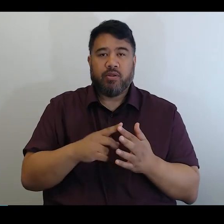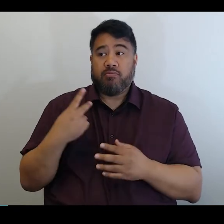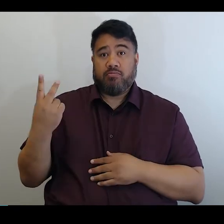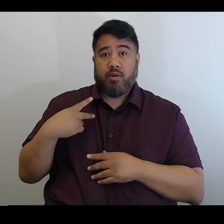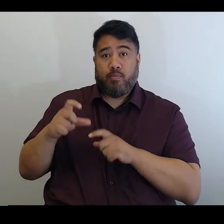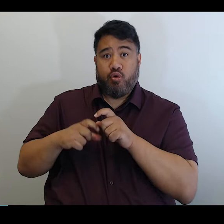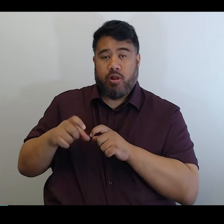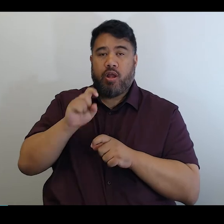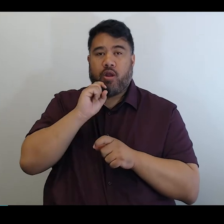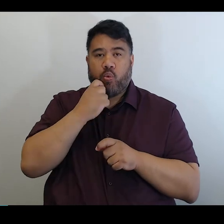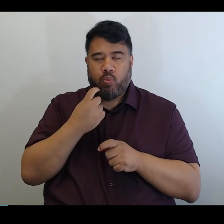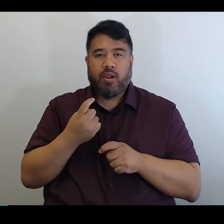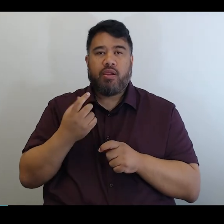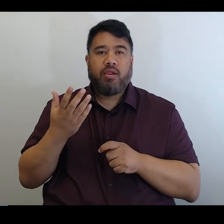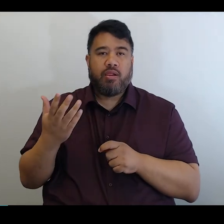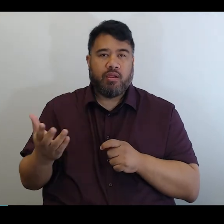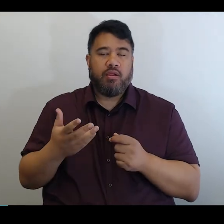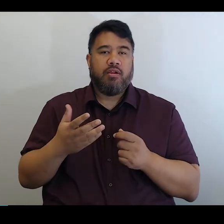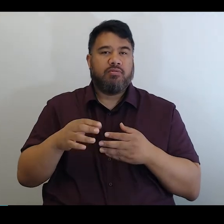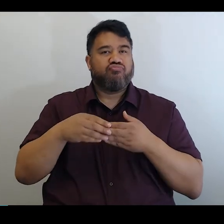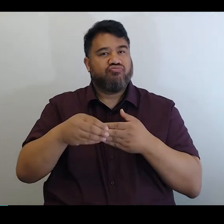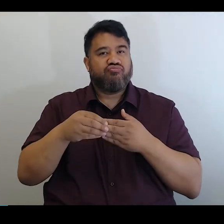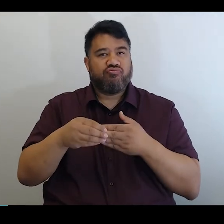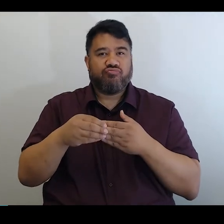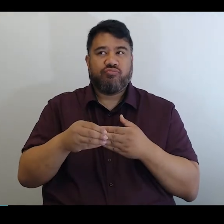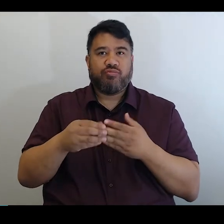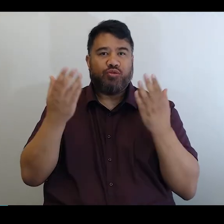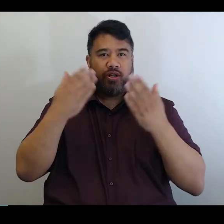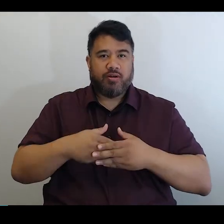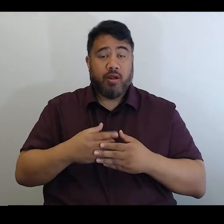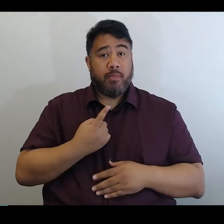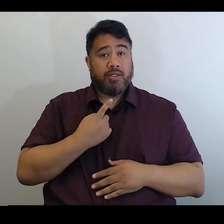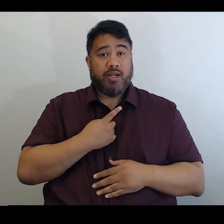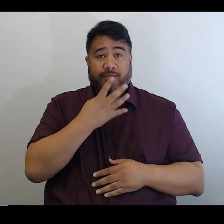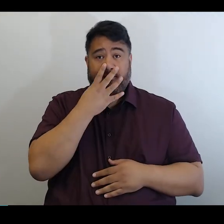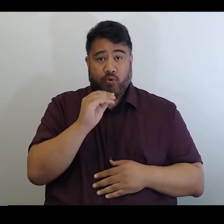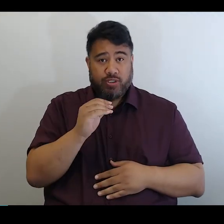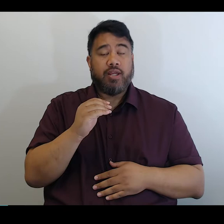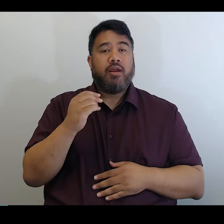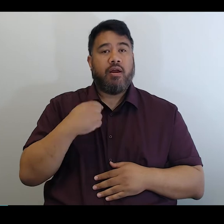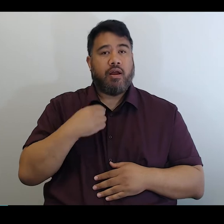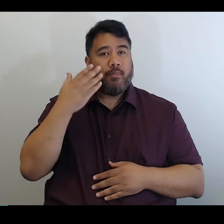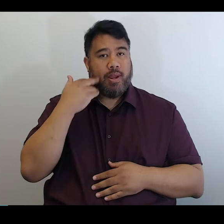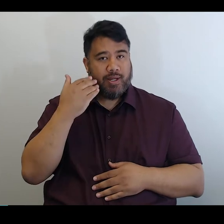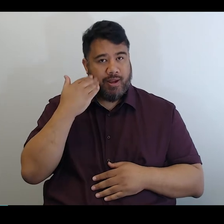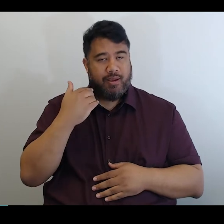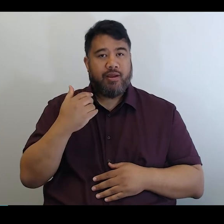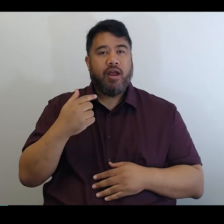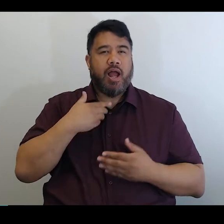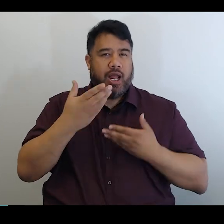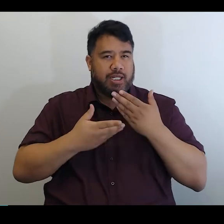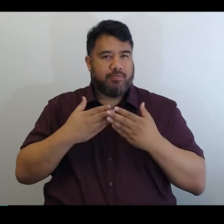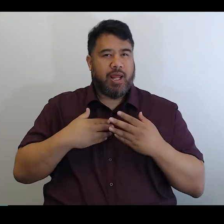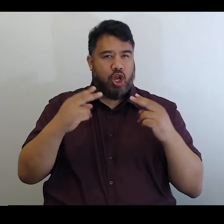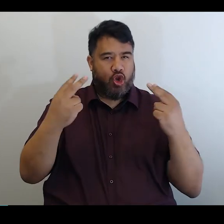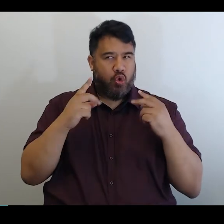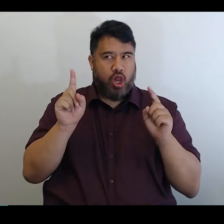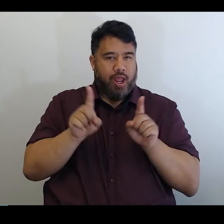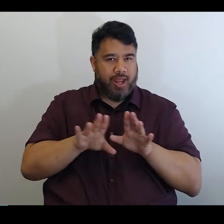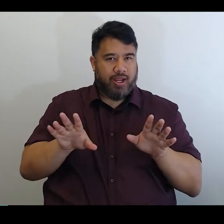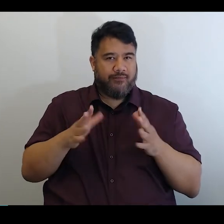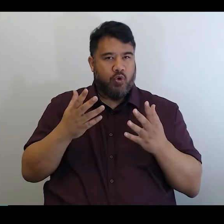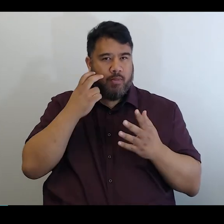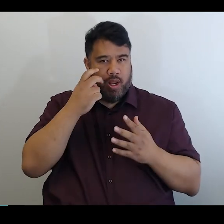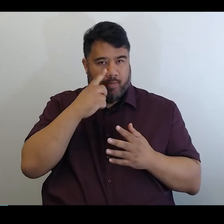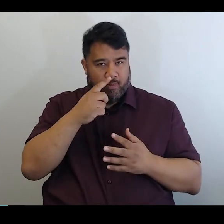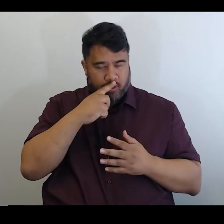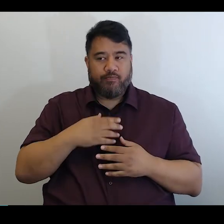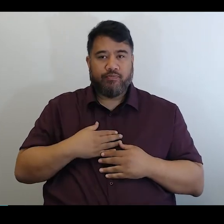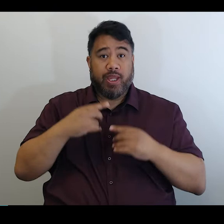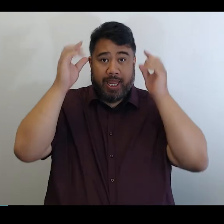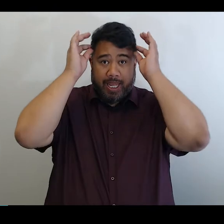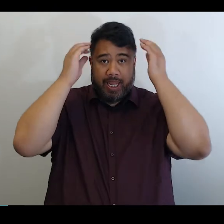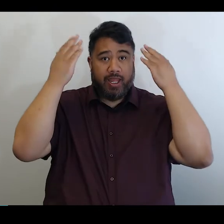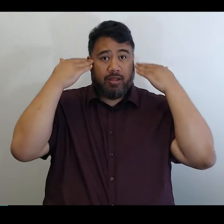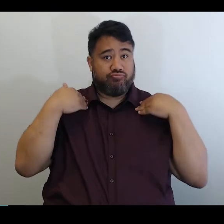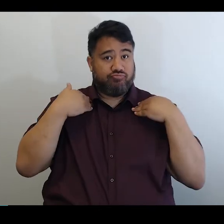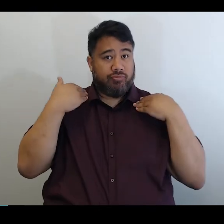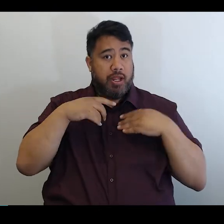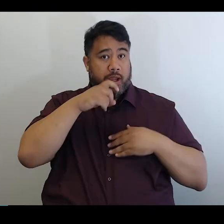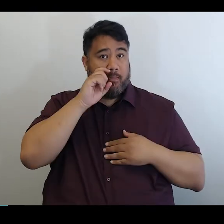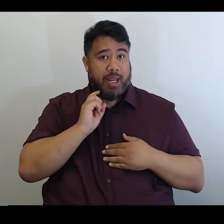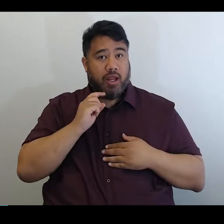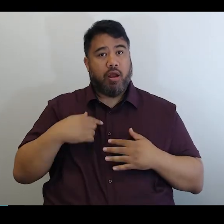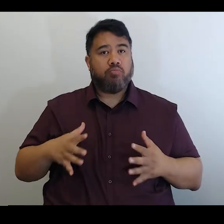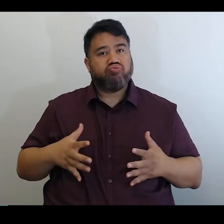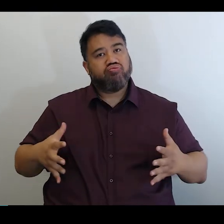I'm a feminine presenting pale skin person in my early 40s with a well rounded face and body, who currently has faded pink shoulder length hair. Tonight I'm wearing a purple t shirt.